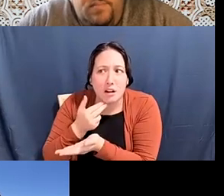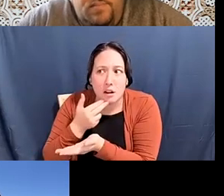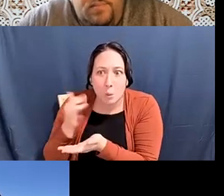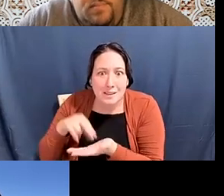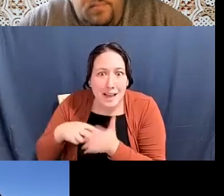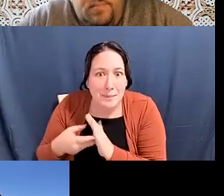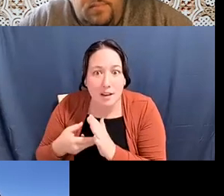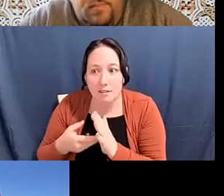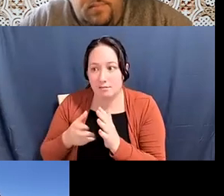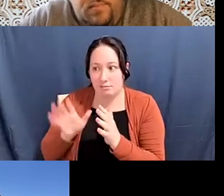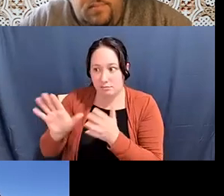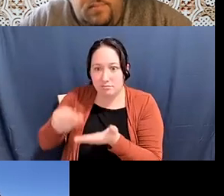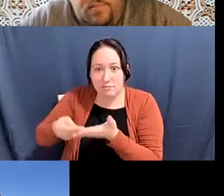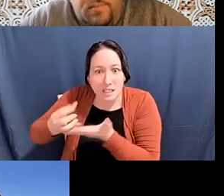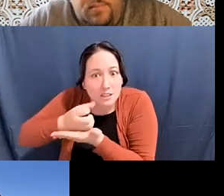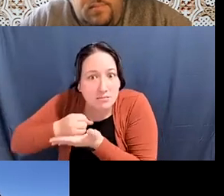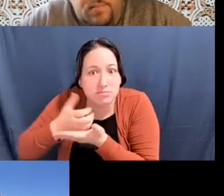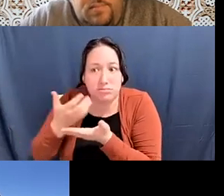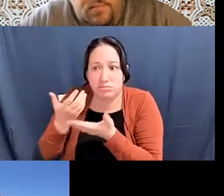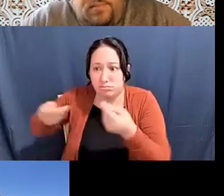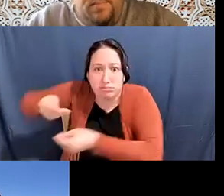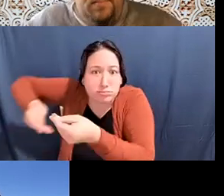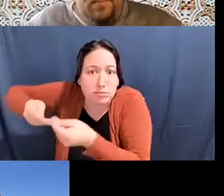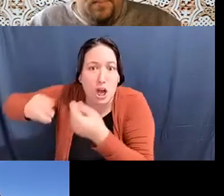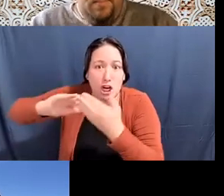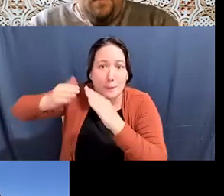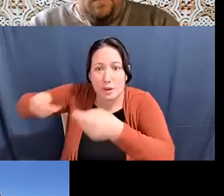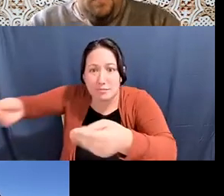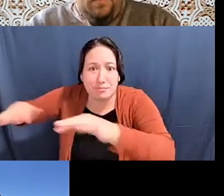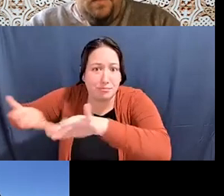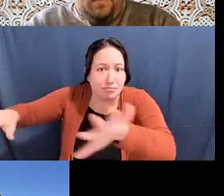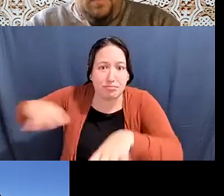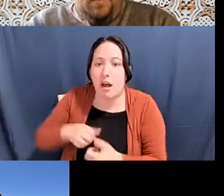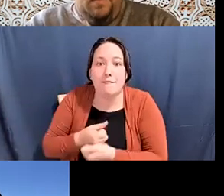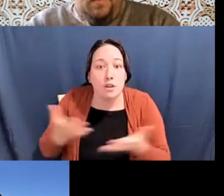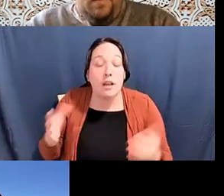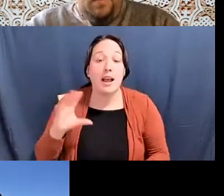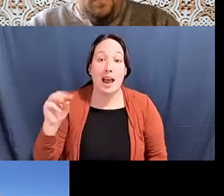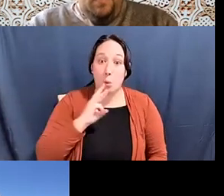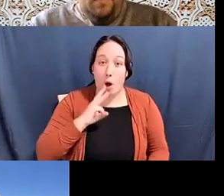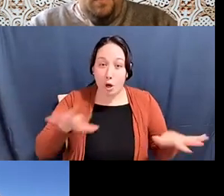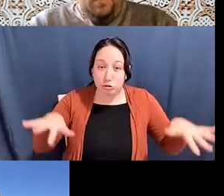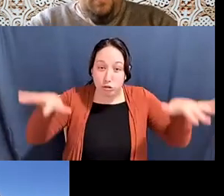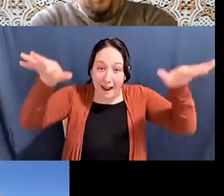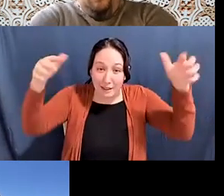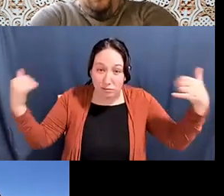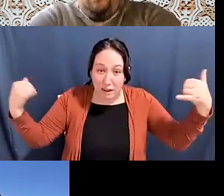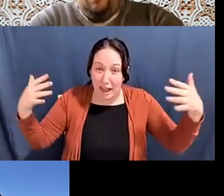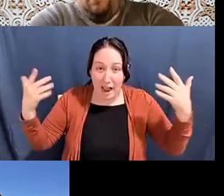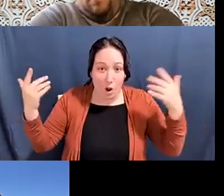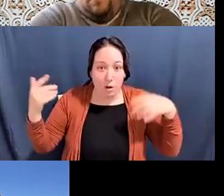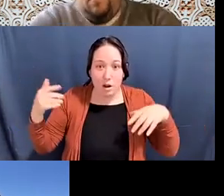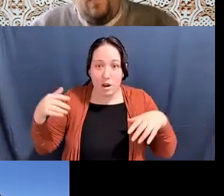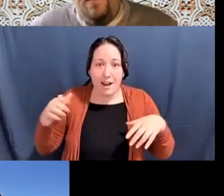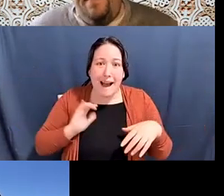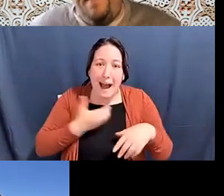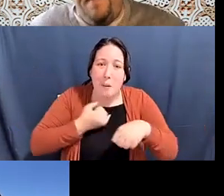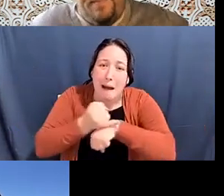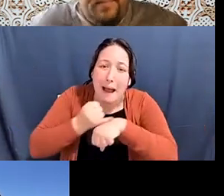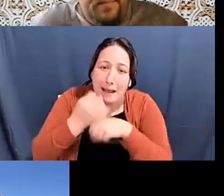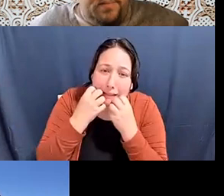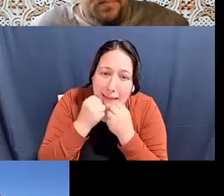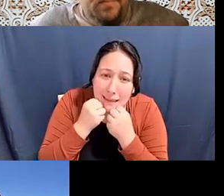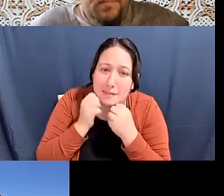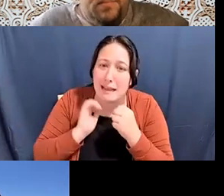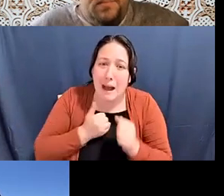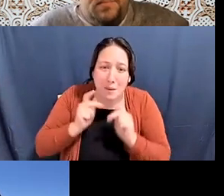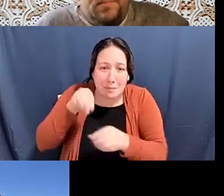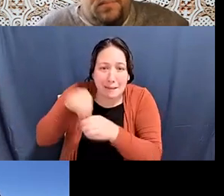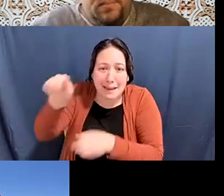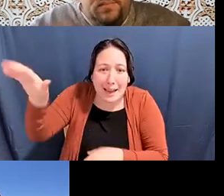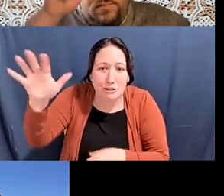pam tau lee: And in terms of climate, the rising sea levels are, you know, our... our... our islands our folks in Asia and and even here in San Francisco,